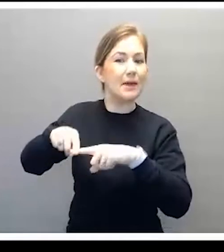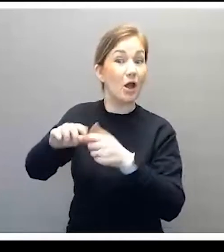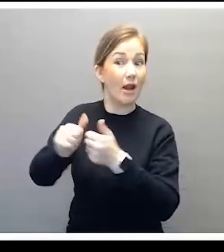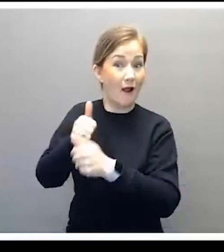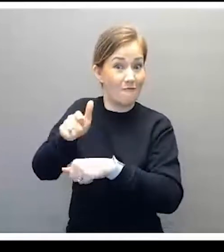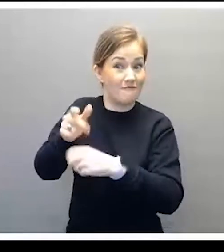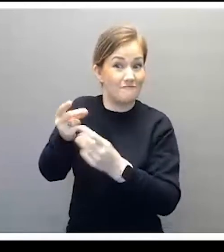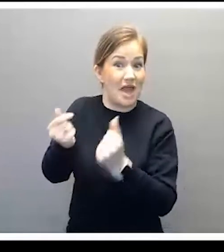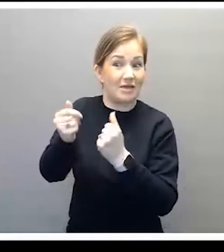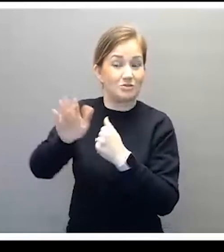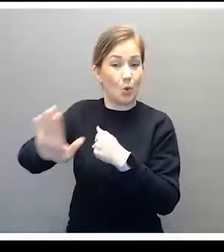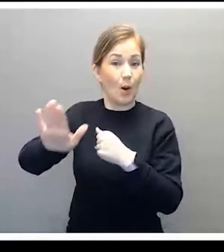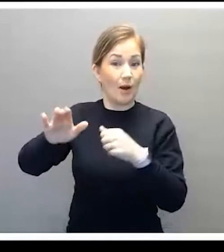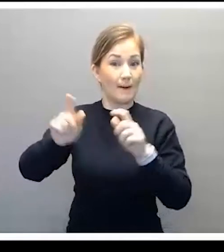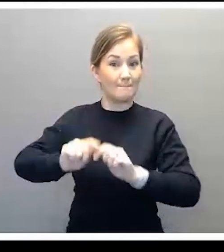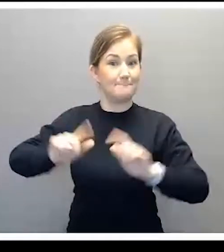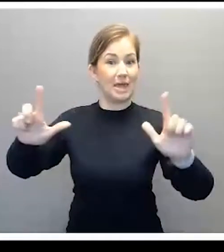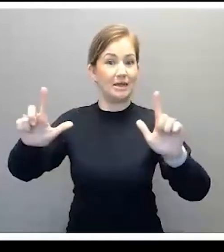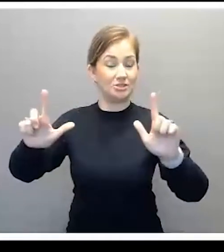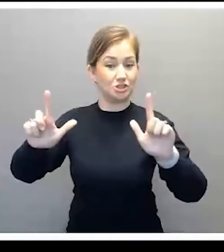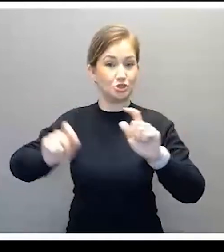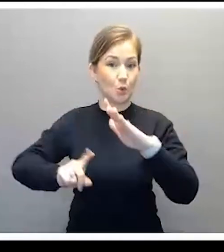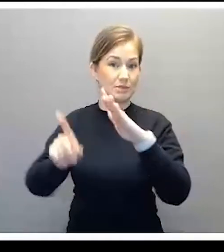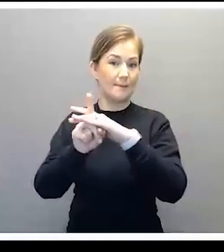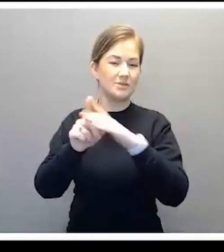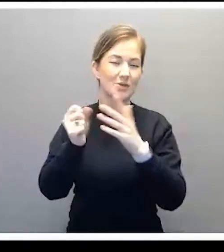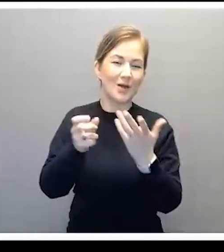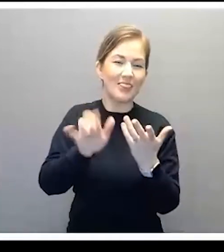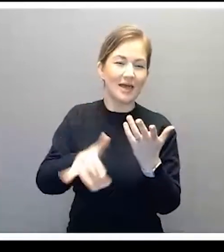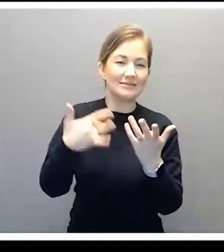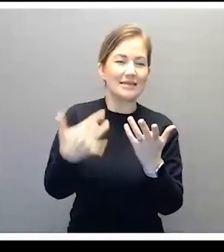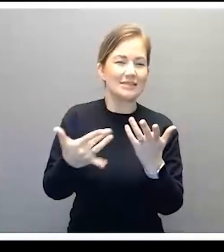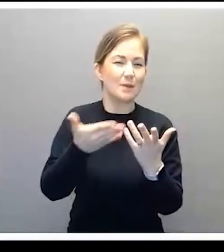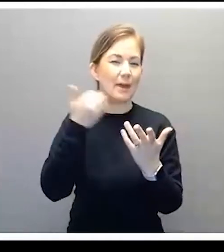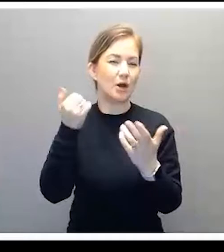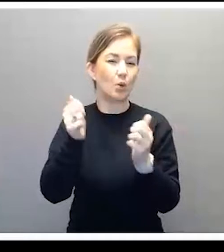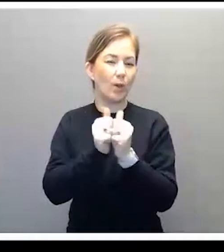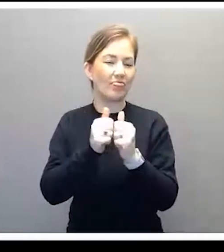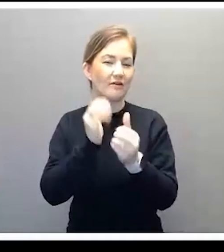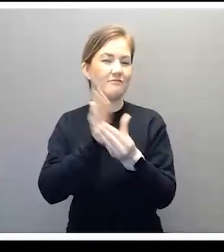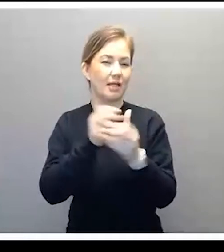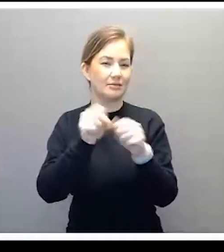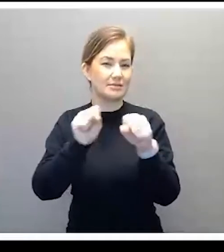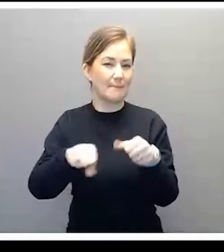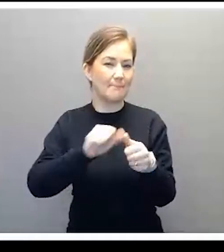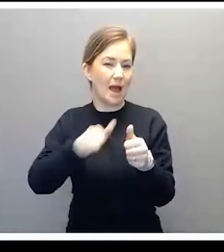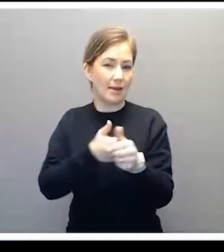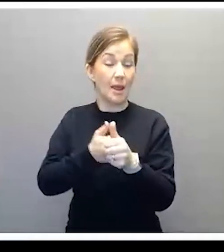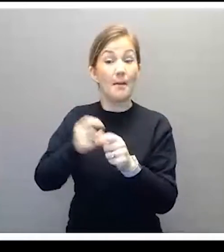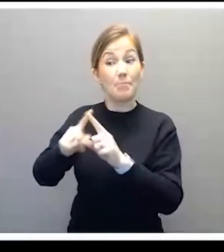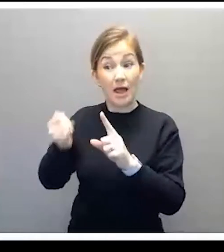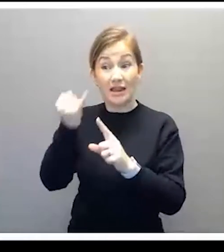And so those types of applications tend to do really well with more of a file system behind it. But then when you go to click on say,